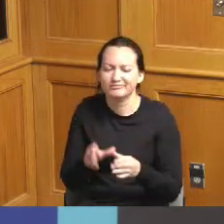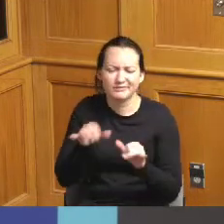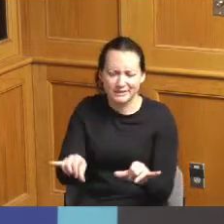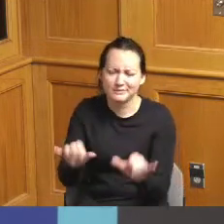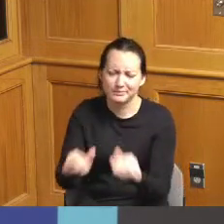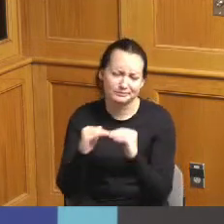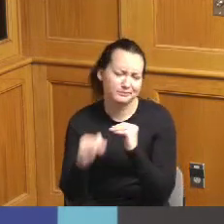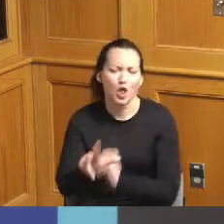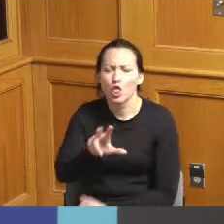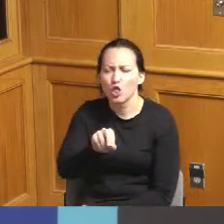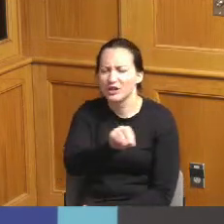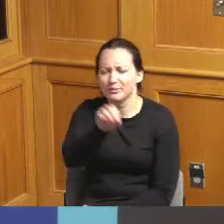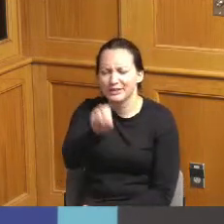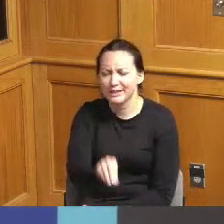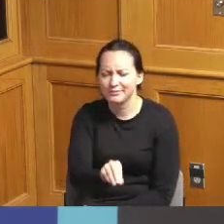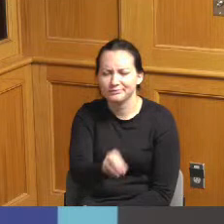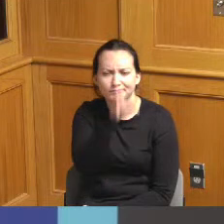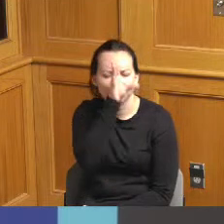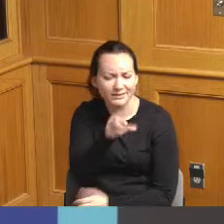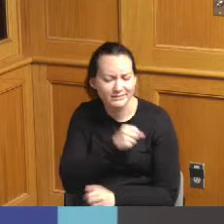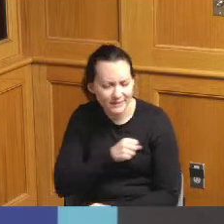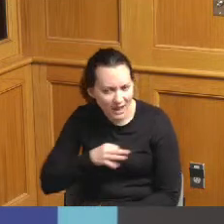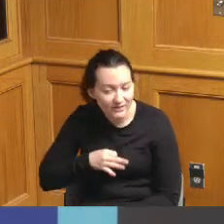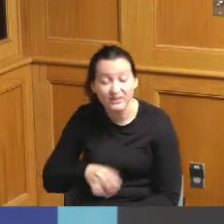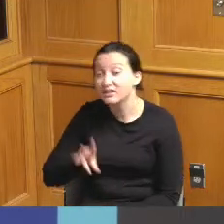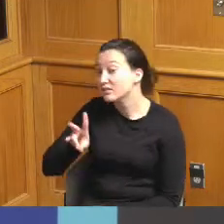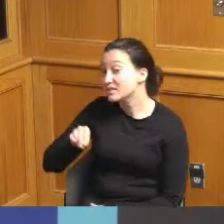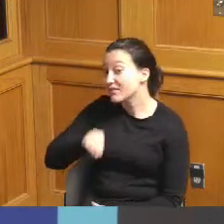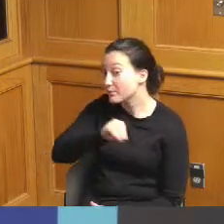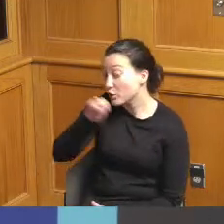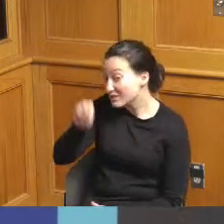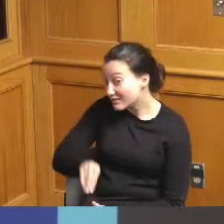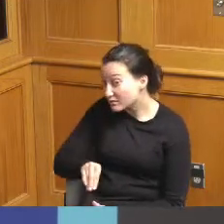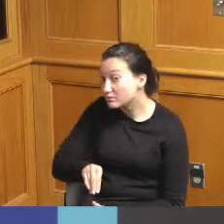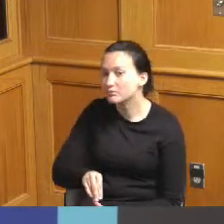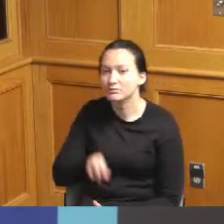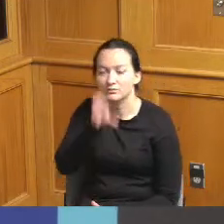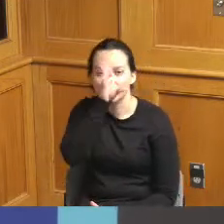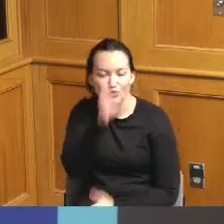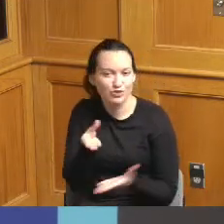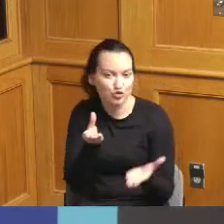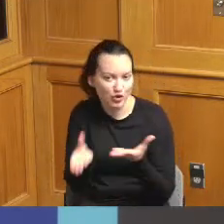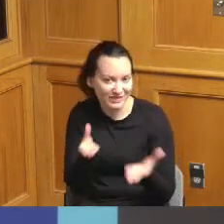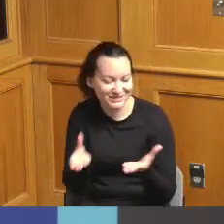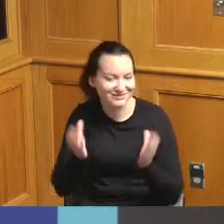30 percent for direct staff seventy percent for Direct Services to clients